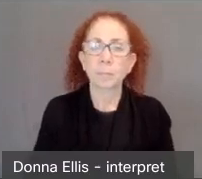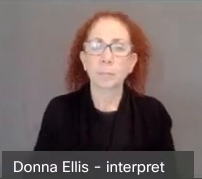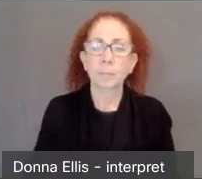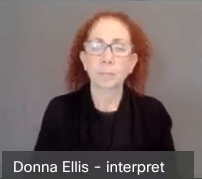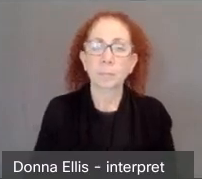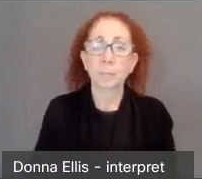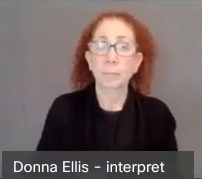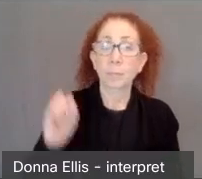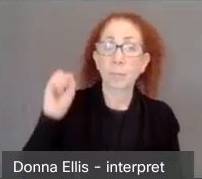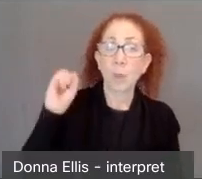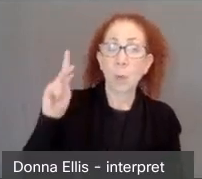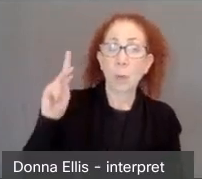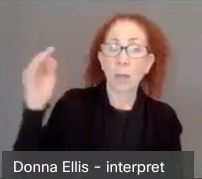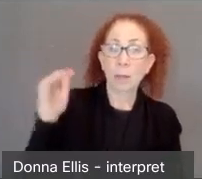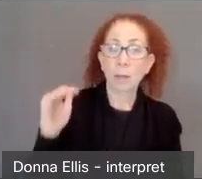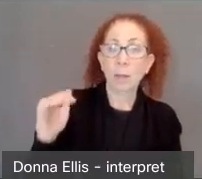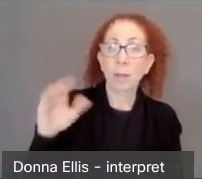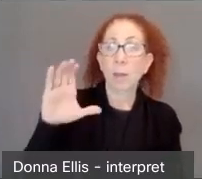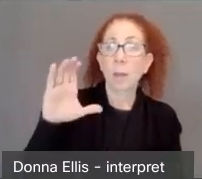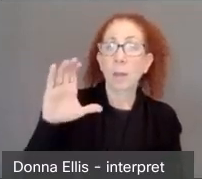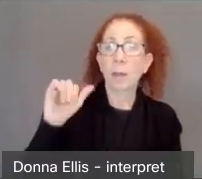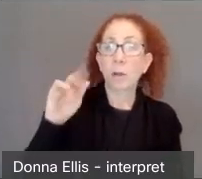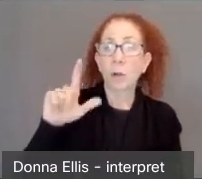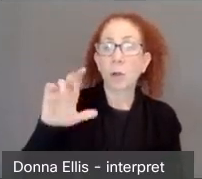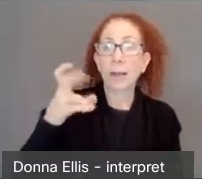[Staff] Okay we'll move on to Carl Hessler from the Pottstown Mercury.